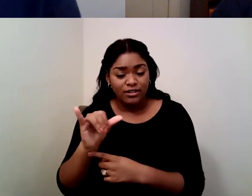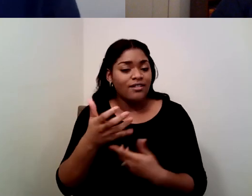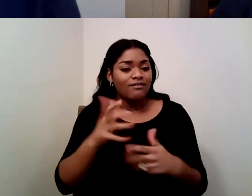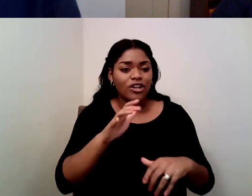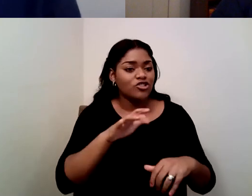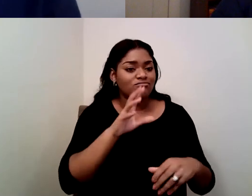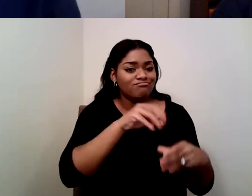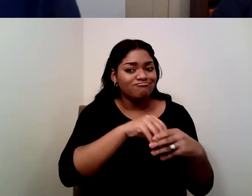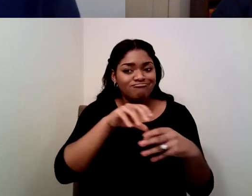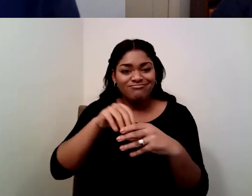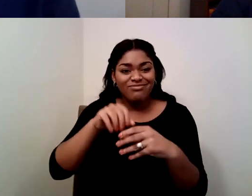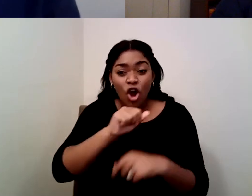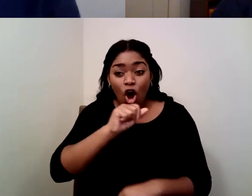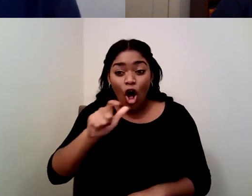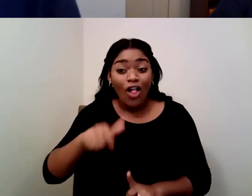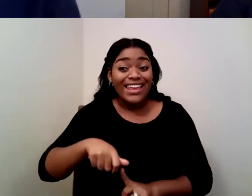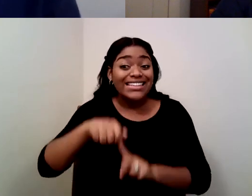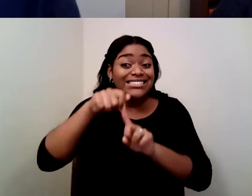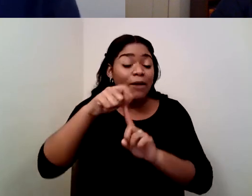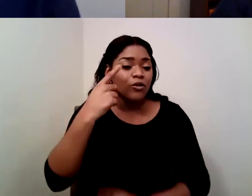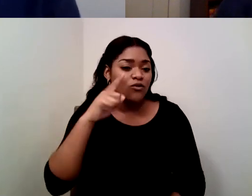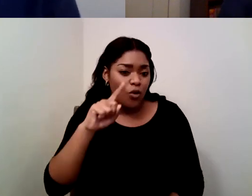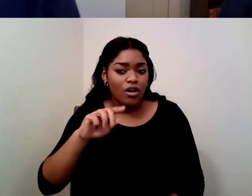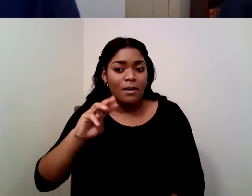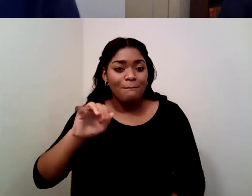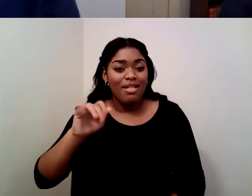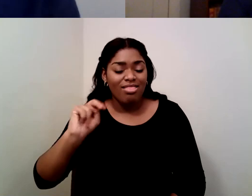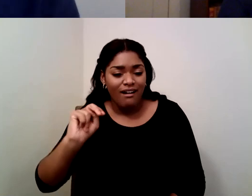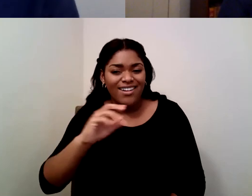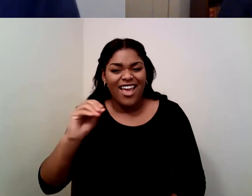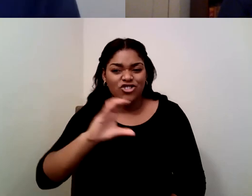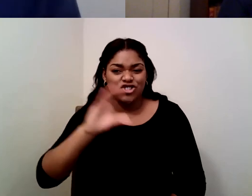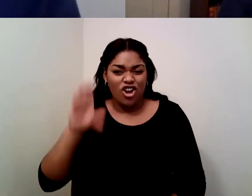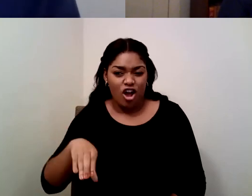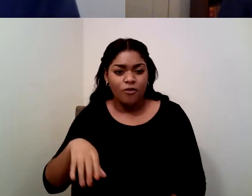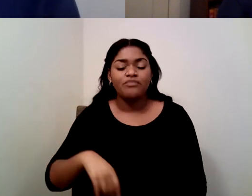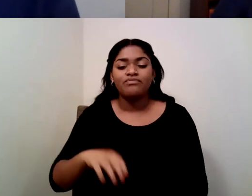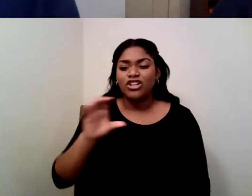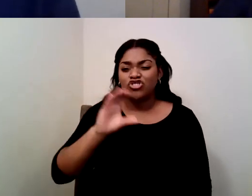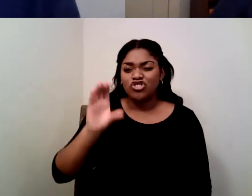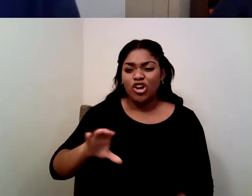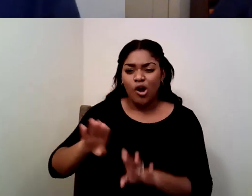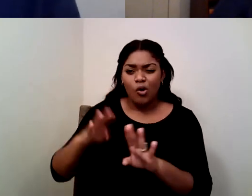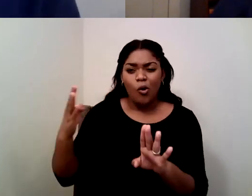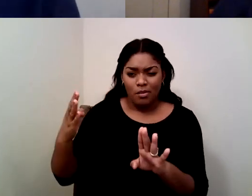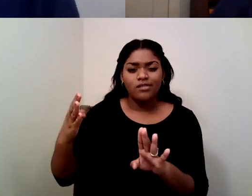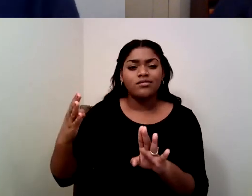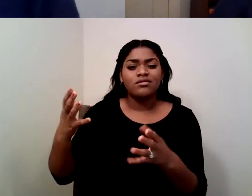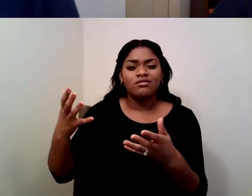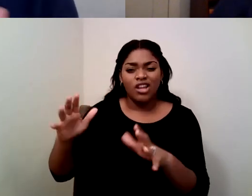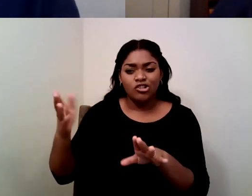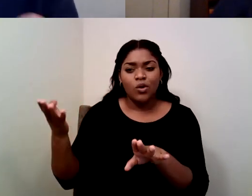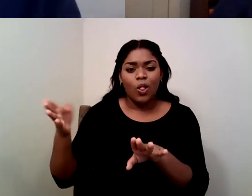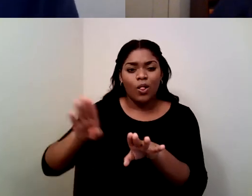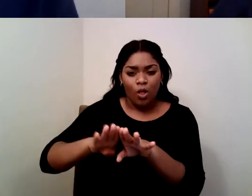the roasteries except for Milan and Chicago. Chicago opened and then closed because of